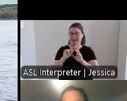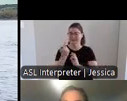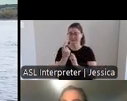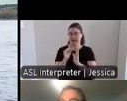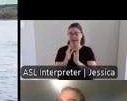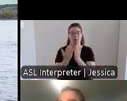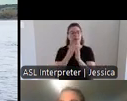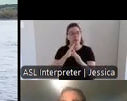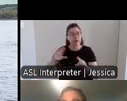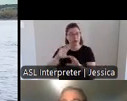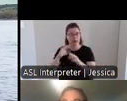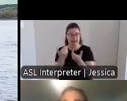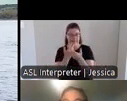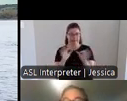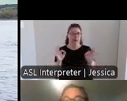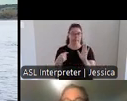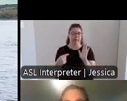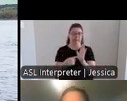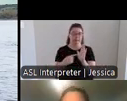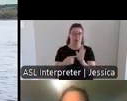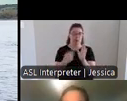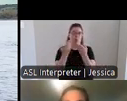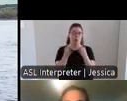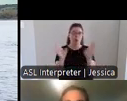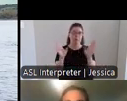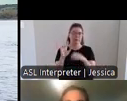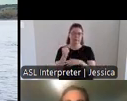to make free and affordable open textbooks for their students.